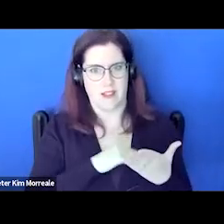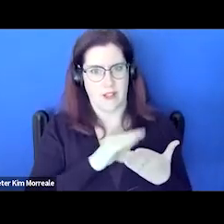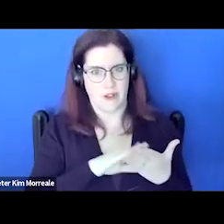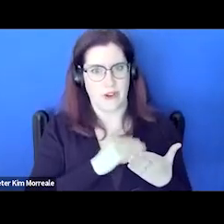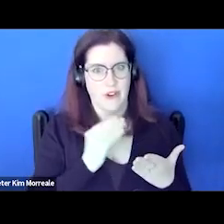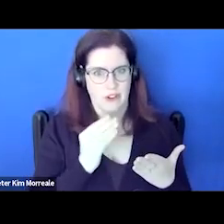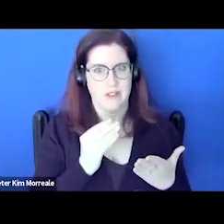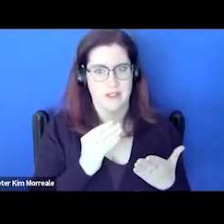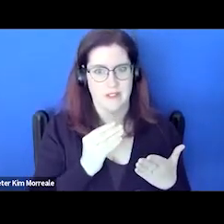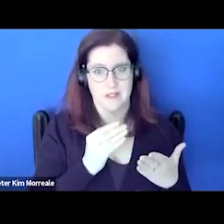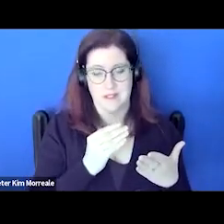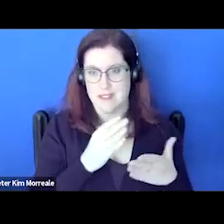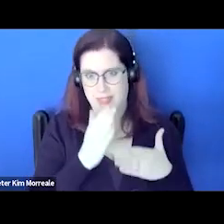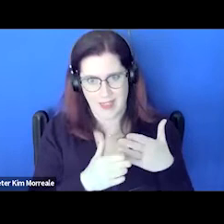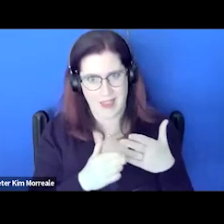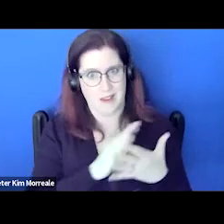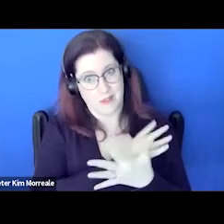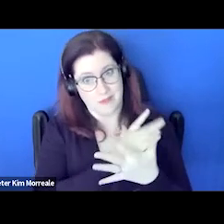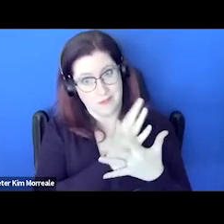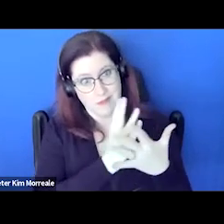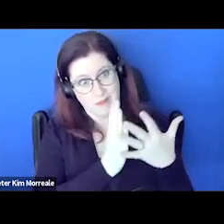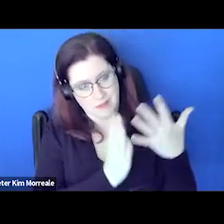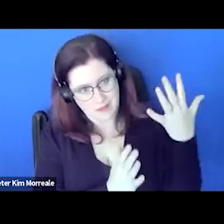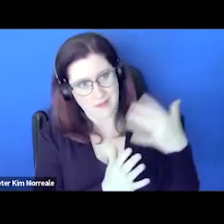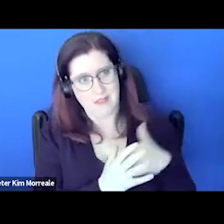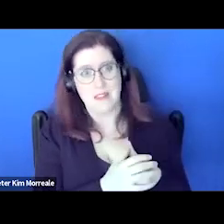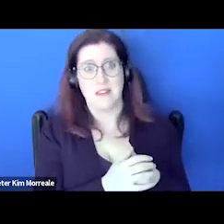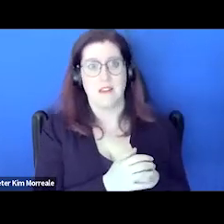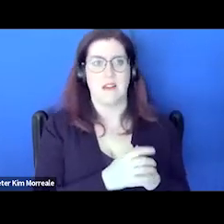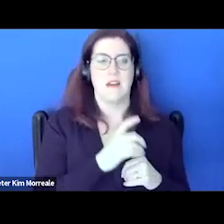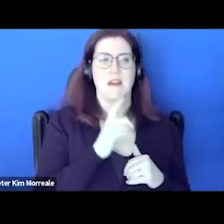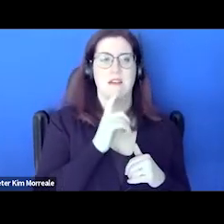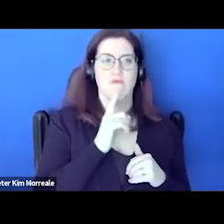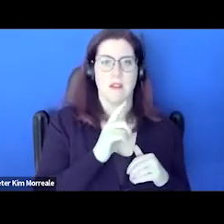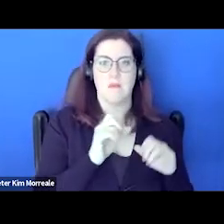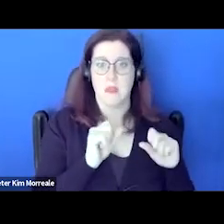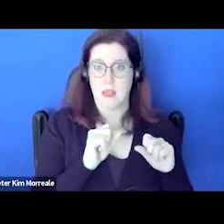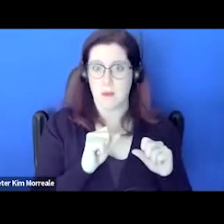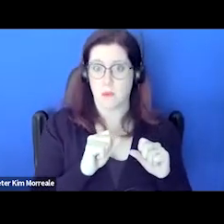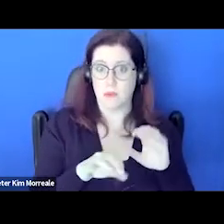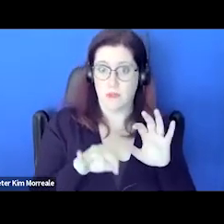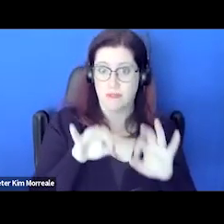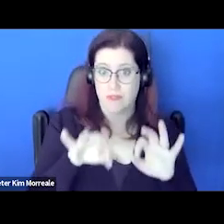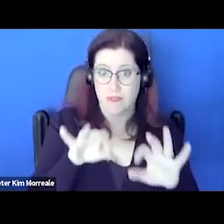at the end of everything and it really did being able to locate records, that was a feat.